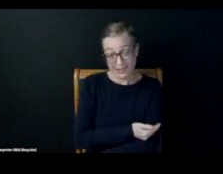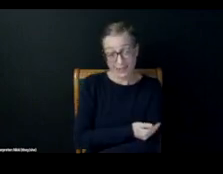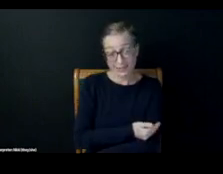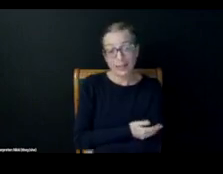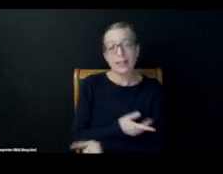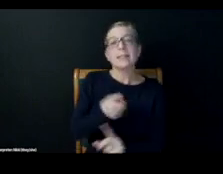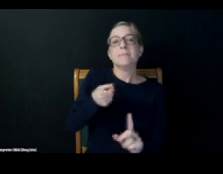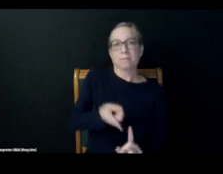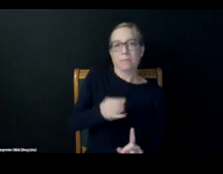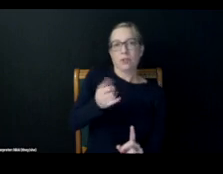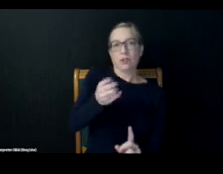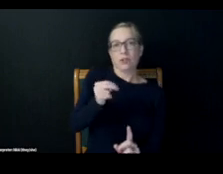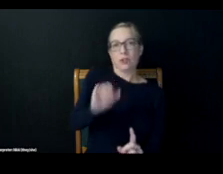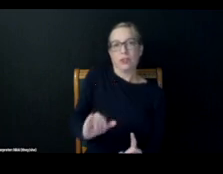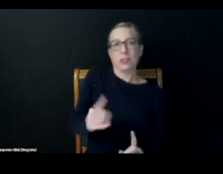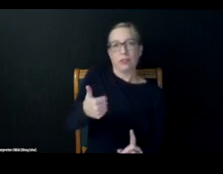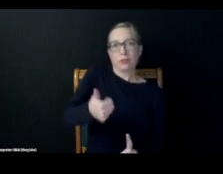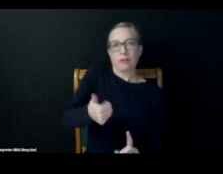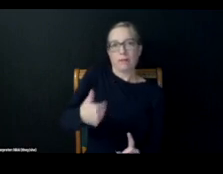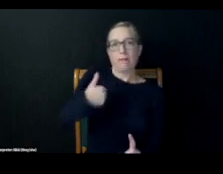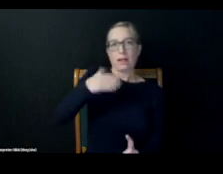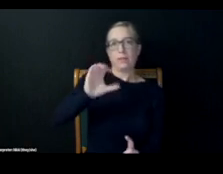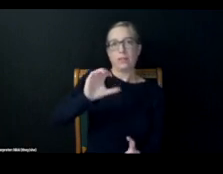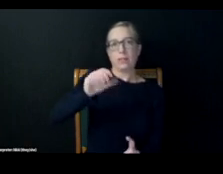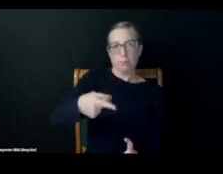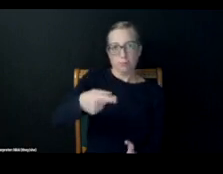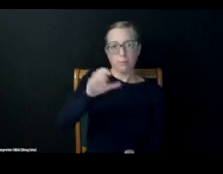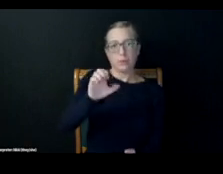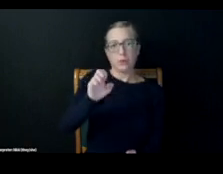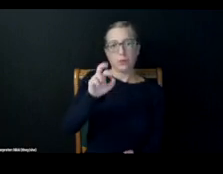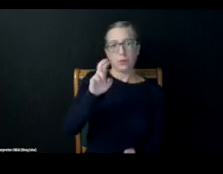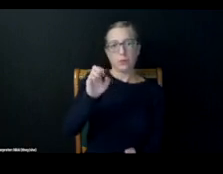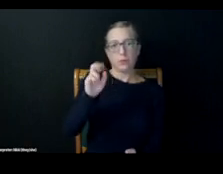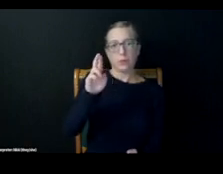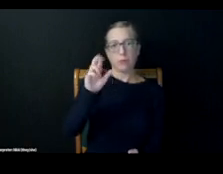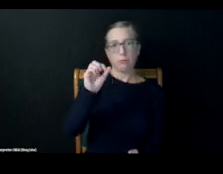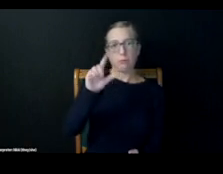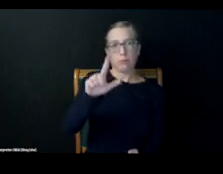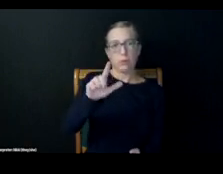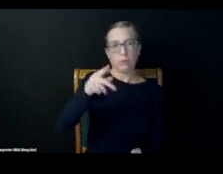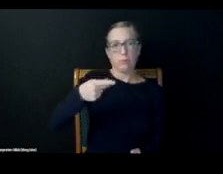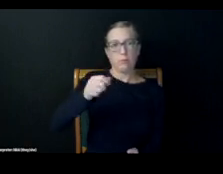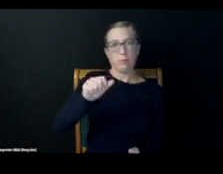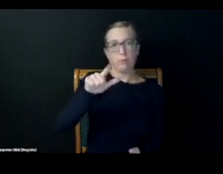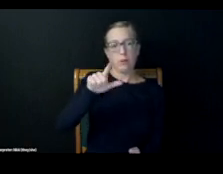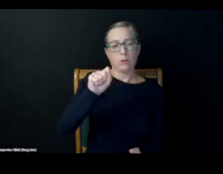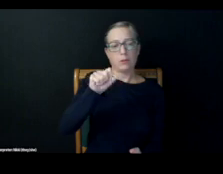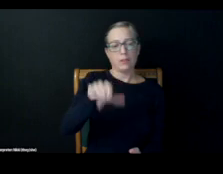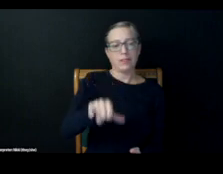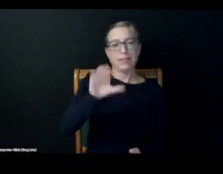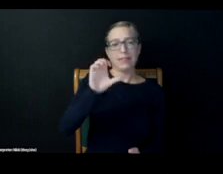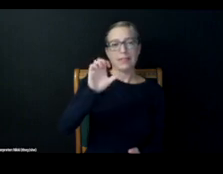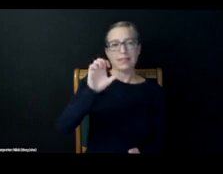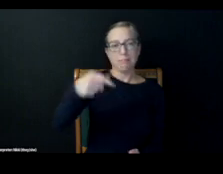her family in the slides I'll stop sharing now and then really welcome